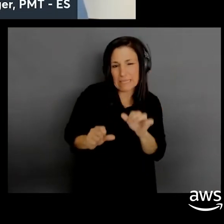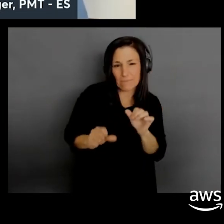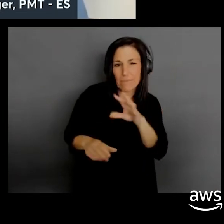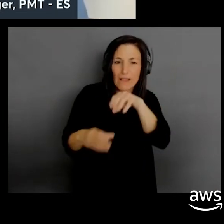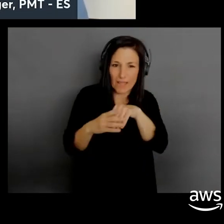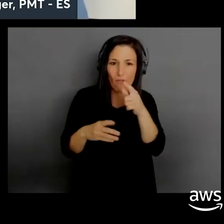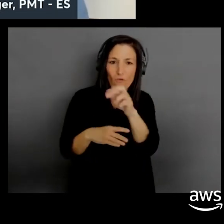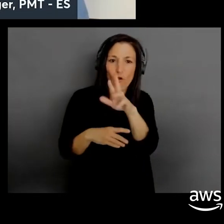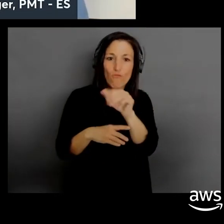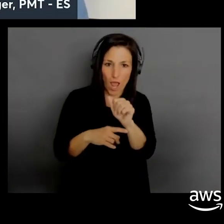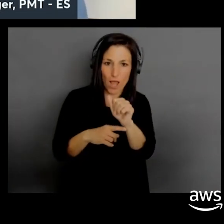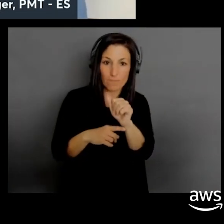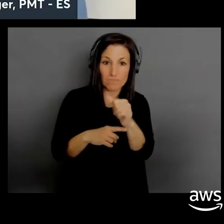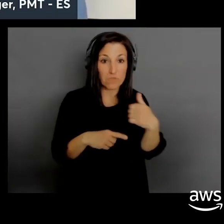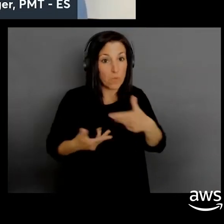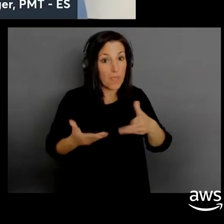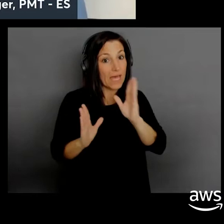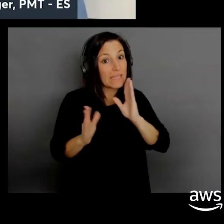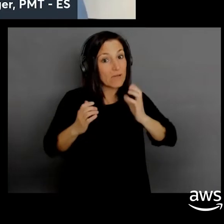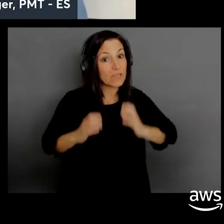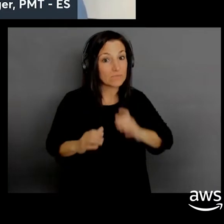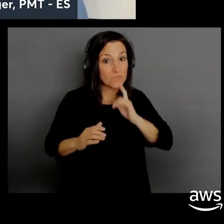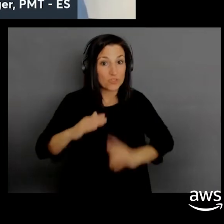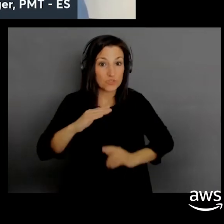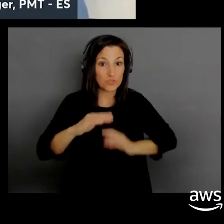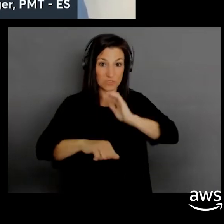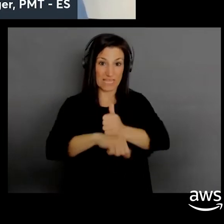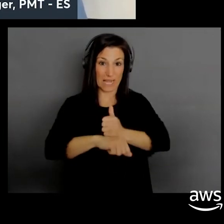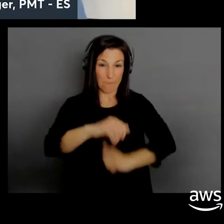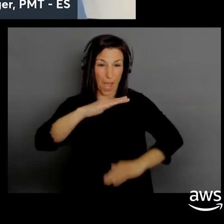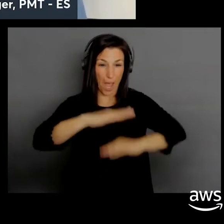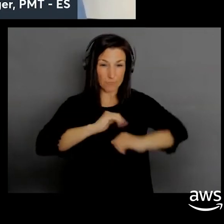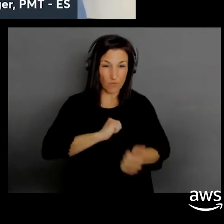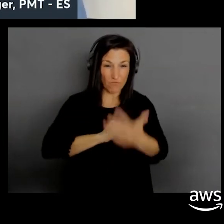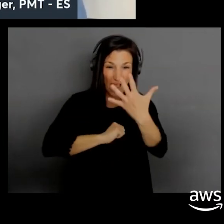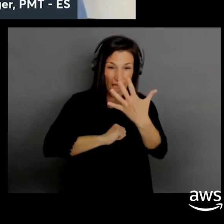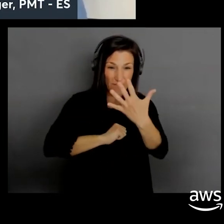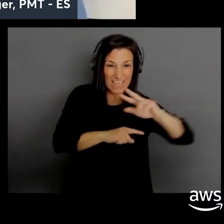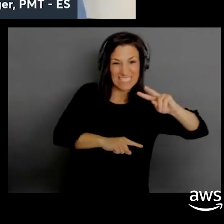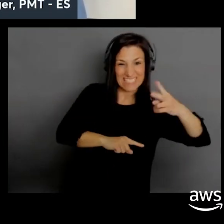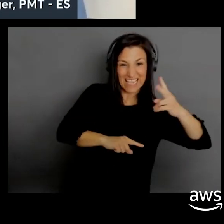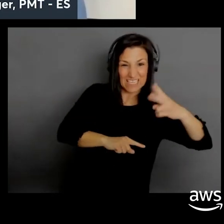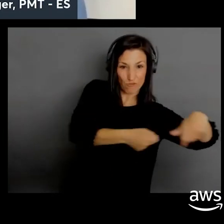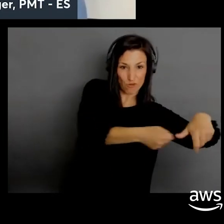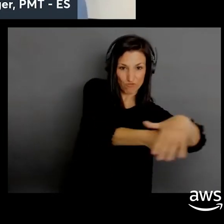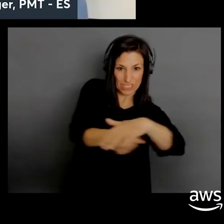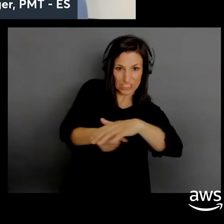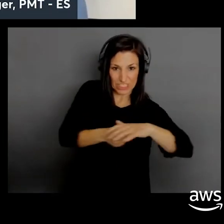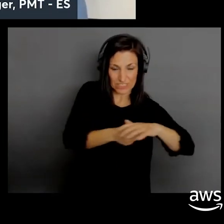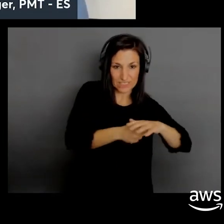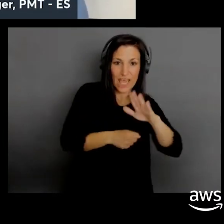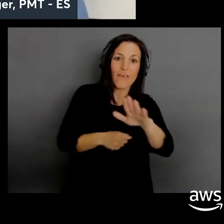up to five secondary regions, where the replication lag is typically one second or less.